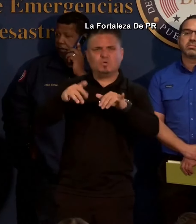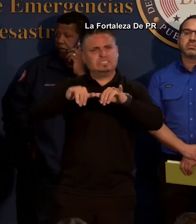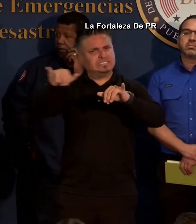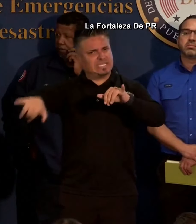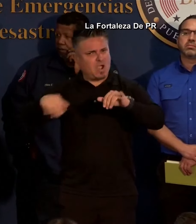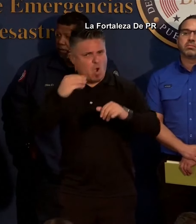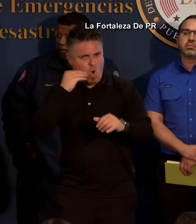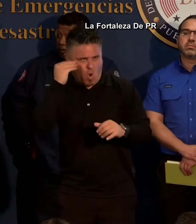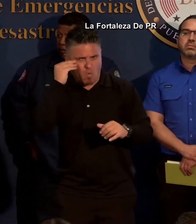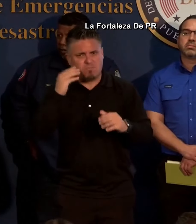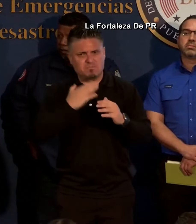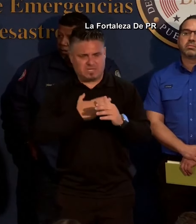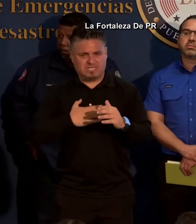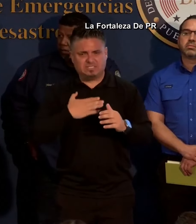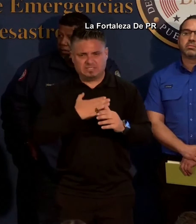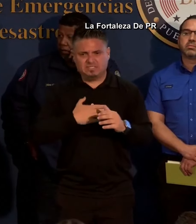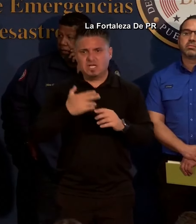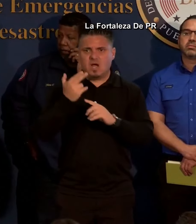staying in the case of tourists.